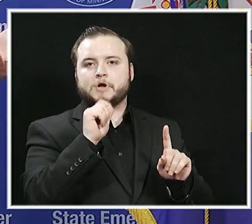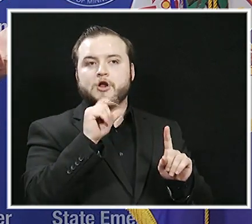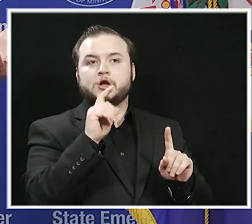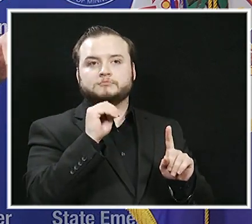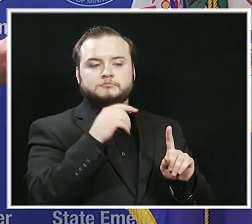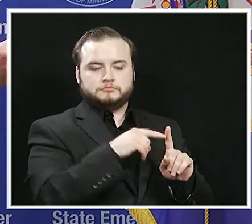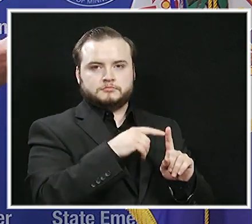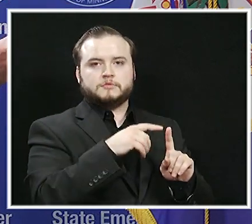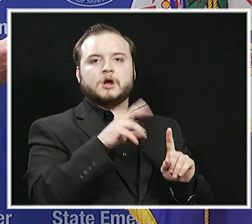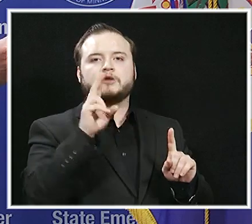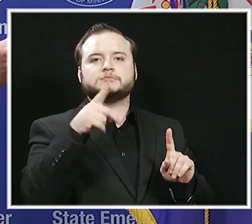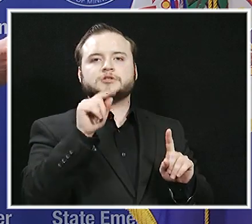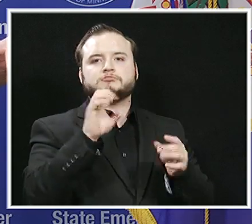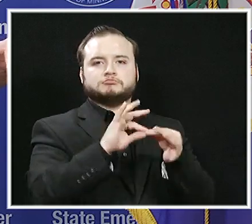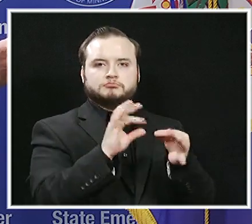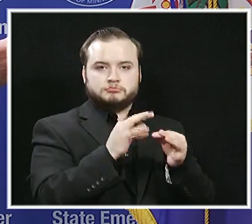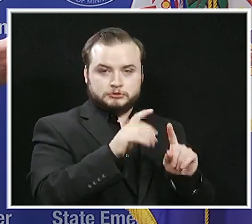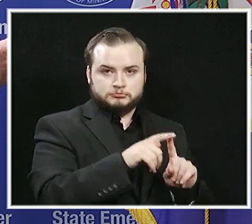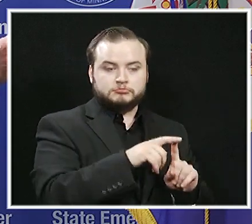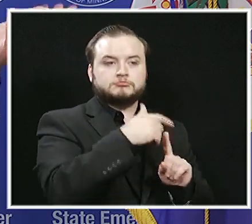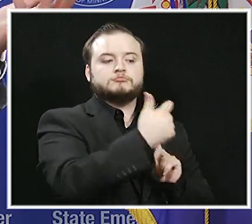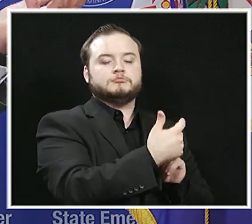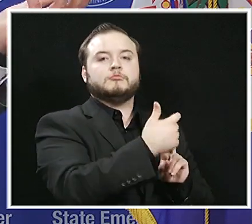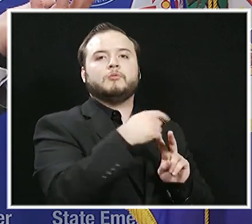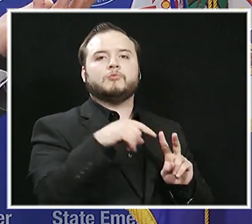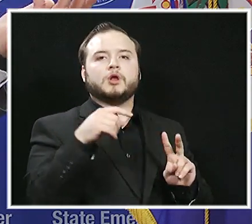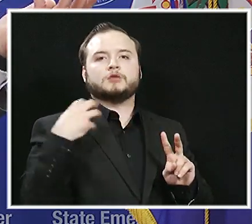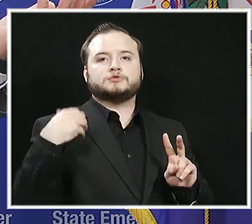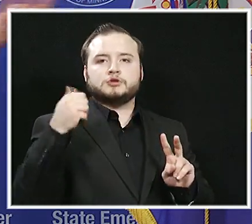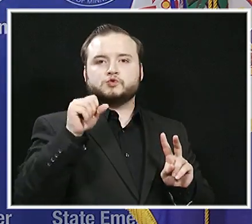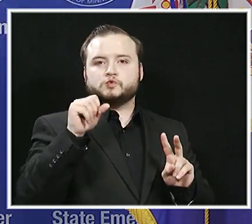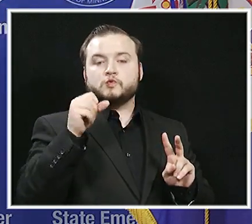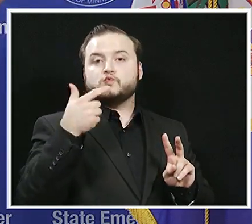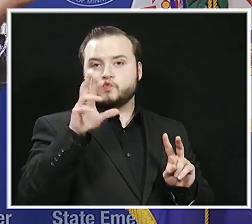end, I'm going to have Commissioner Malcolm update a little bit where she's at, commissioner grove and Bruce